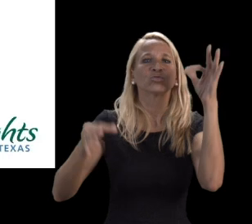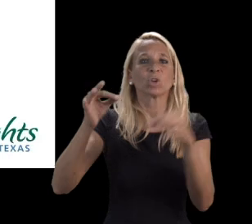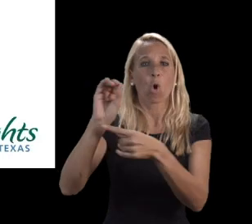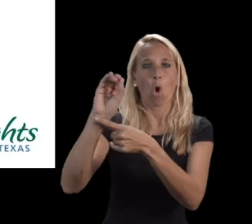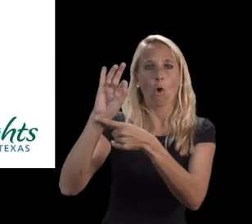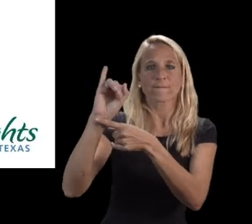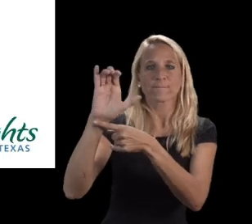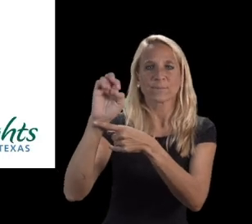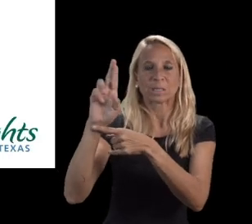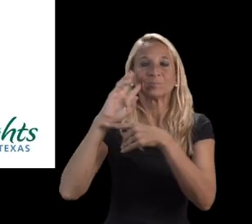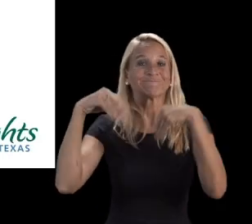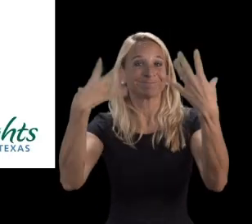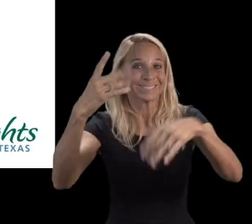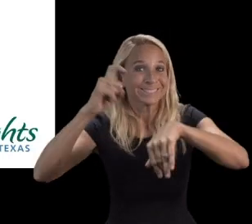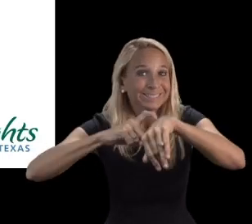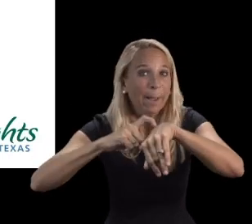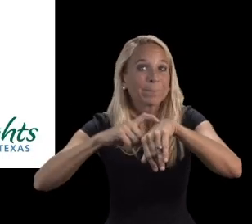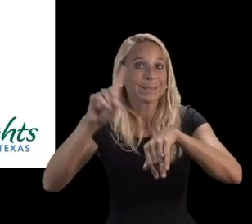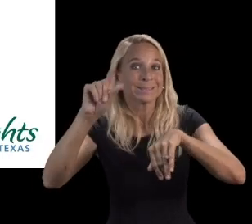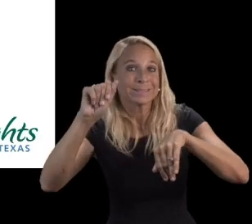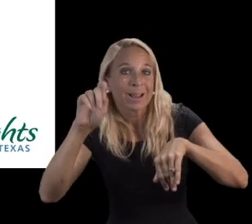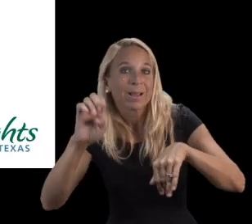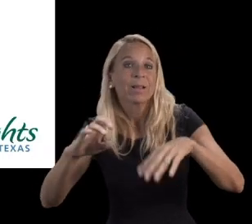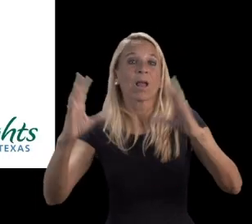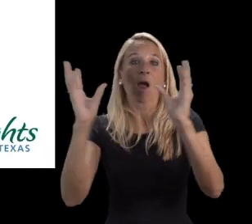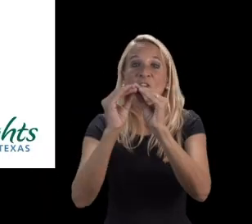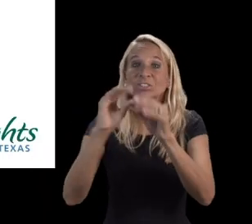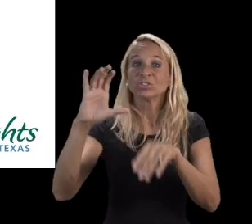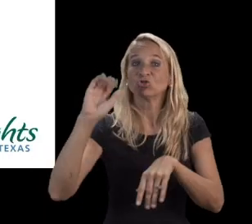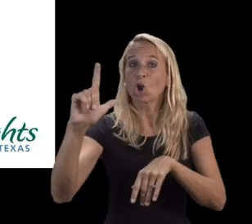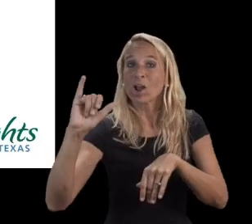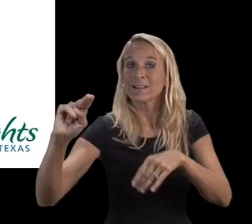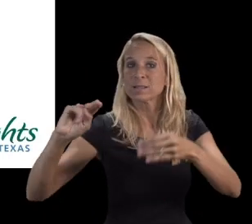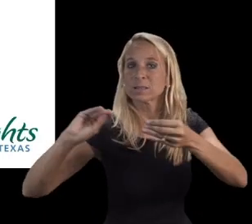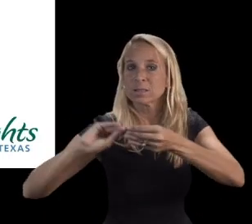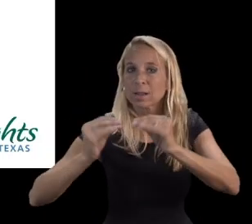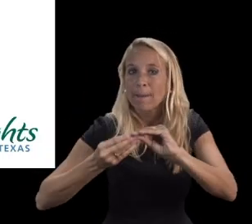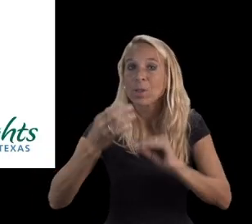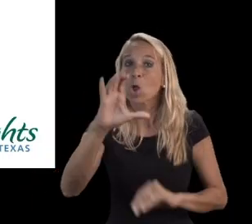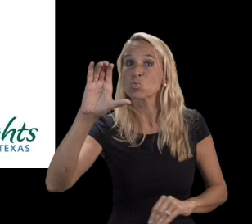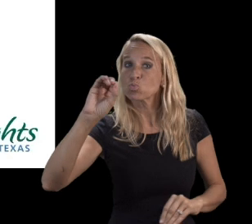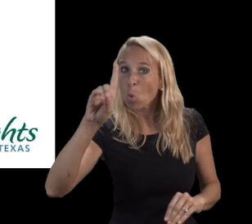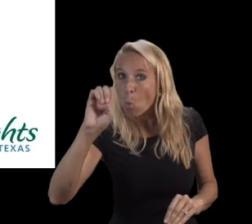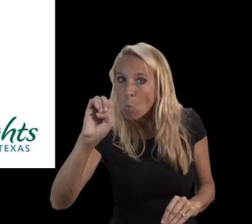it'll provide you the date, time, the conference call-in number, the code that you have to call.